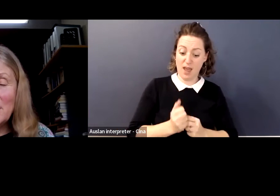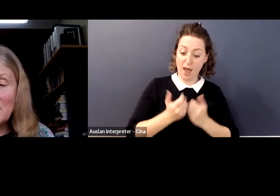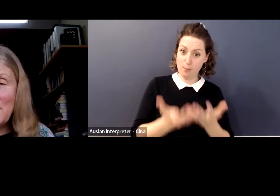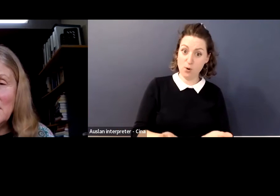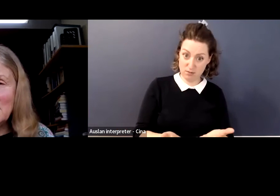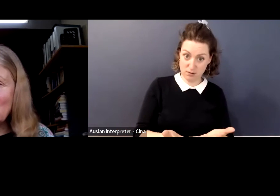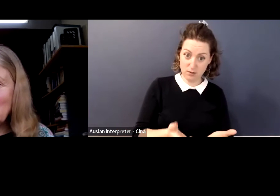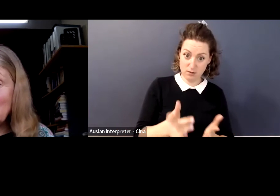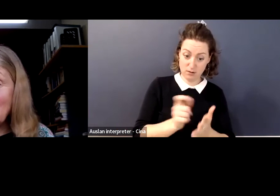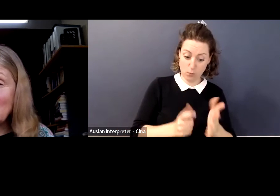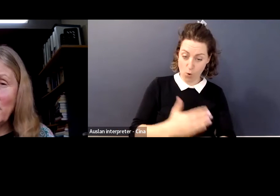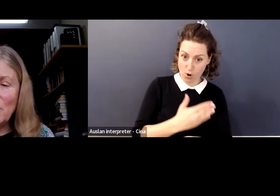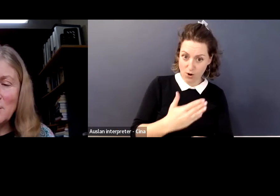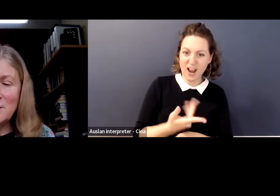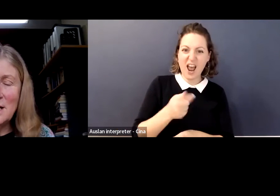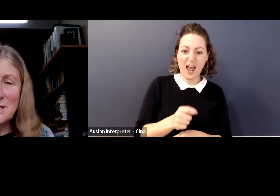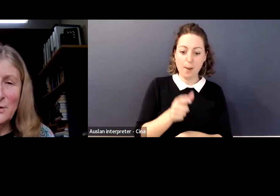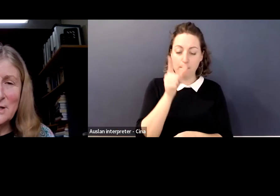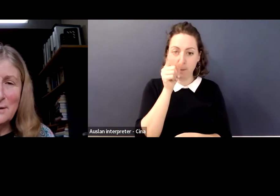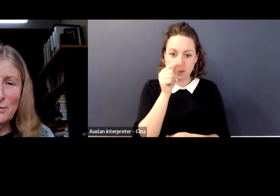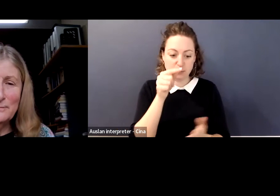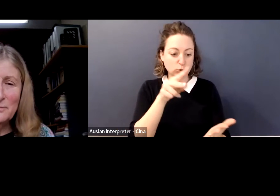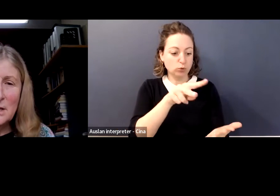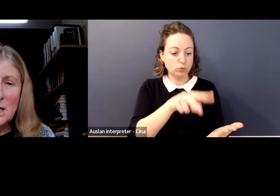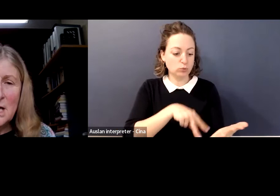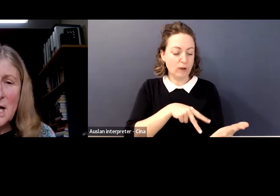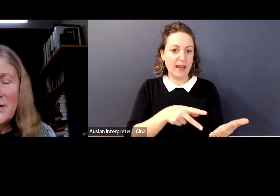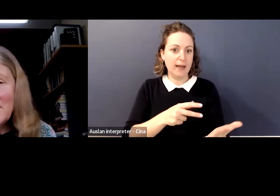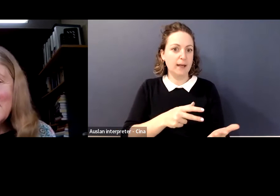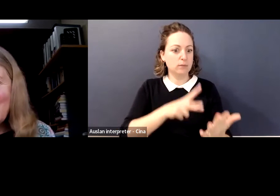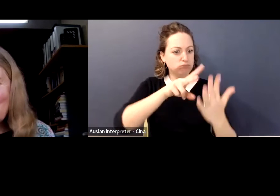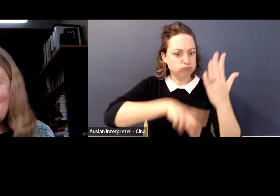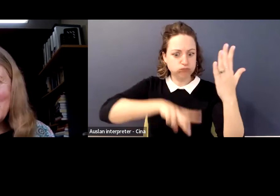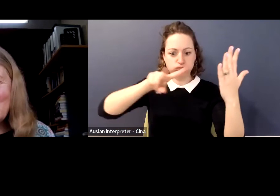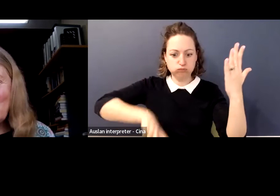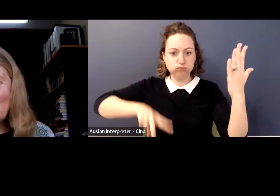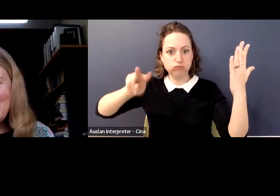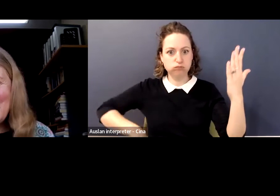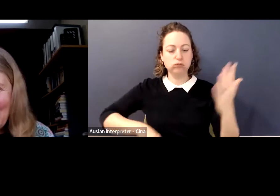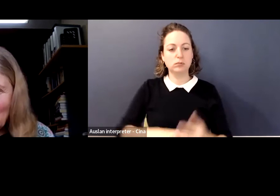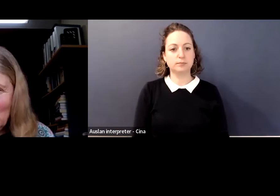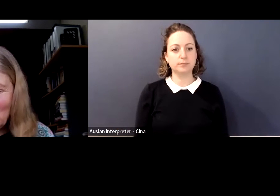their capacity to read large volumes of text for example. And then our ability to process language,